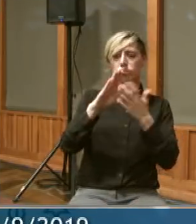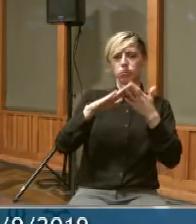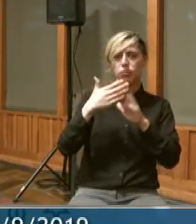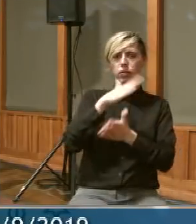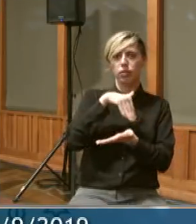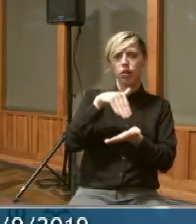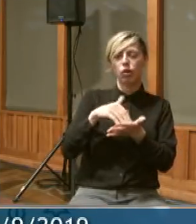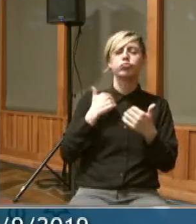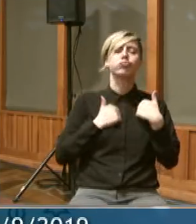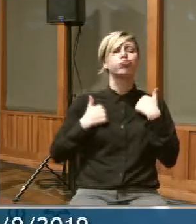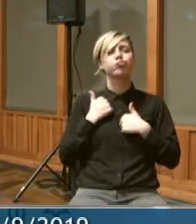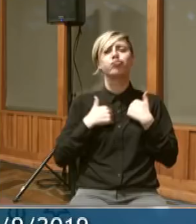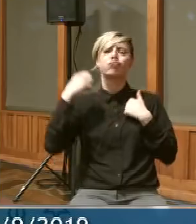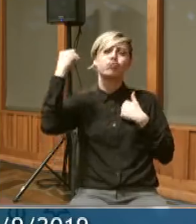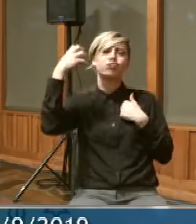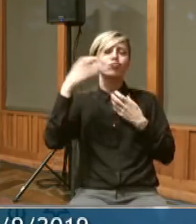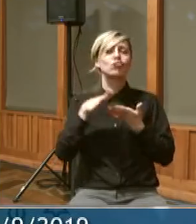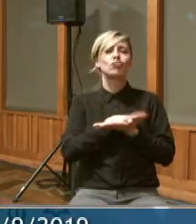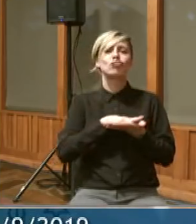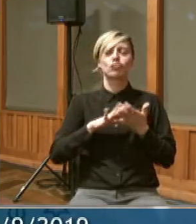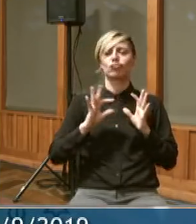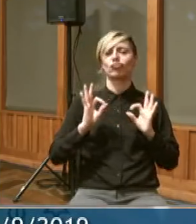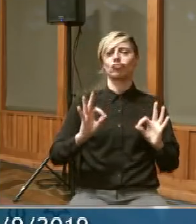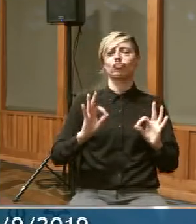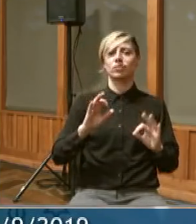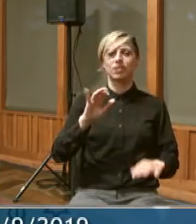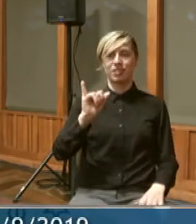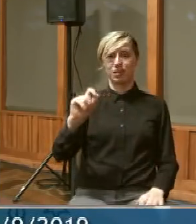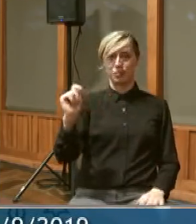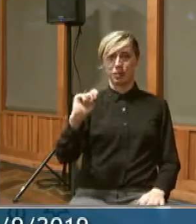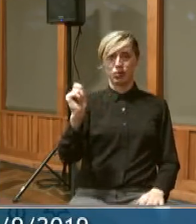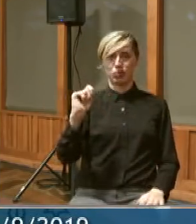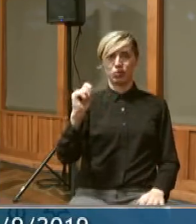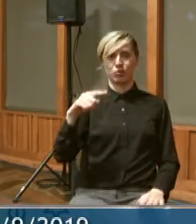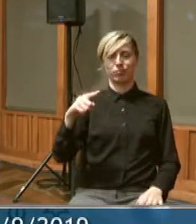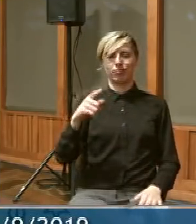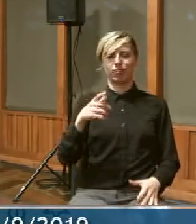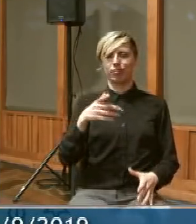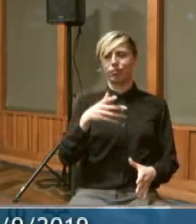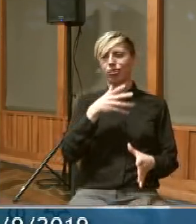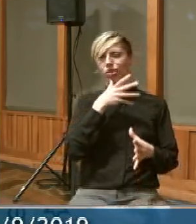KEEP HOUSELESS PEOPLE OUT OF OUR SHOWERS. I HAVE SEEN HOUSELESS PEOPLE WALK INTO COMMUNITY CENTERS AND